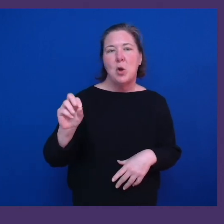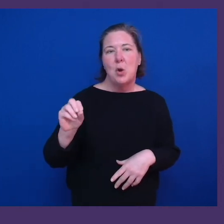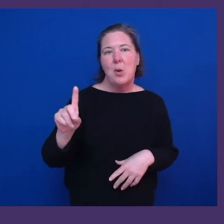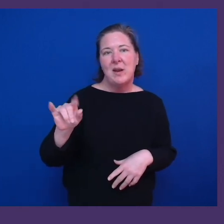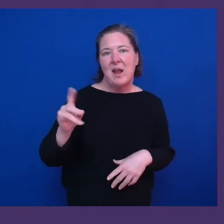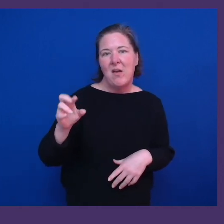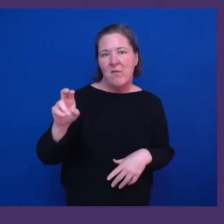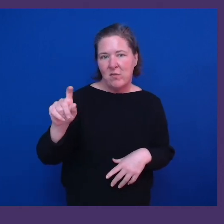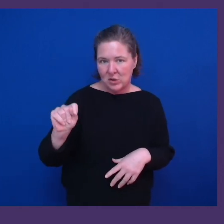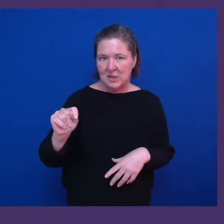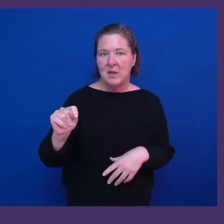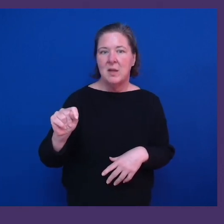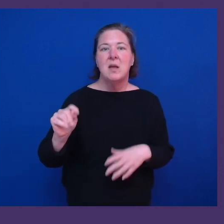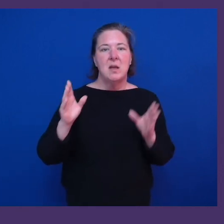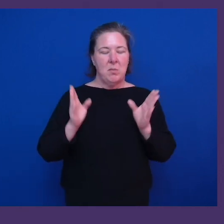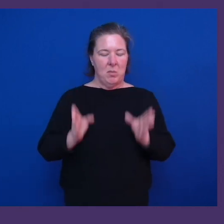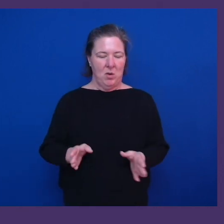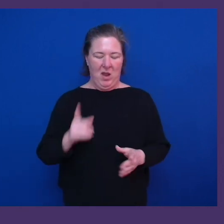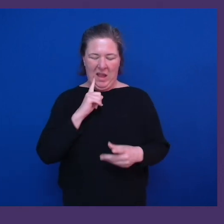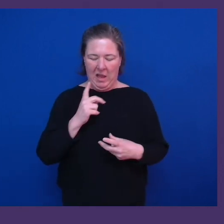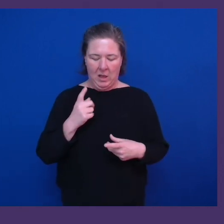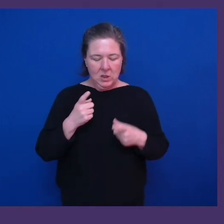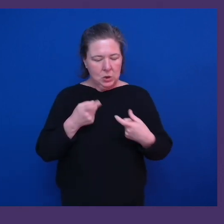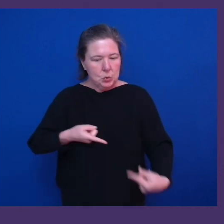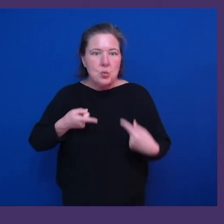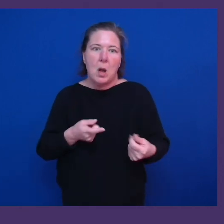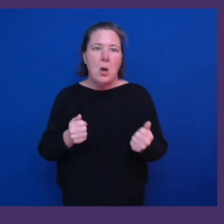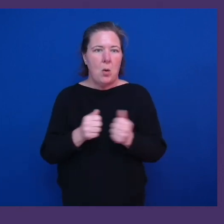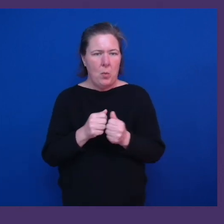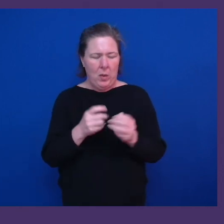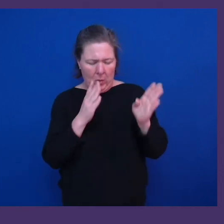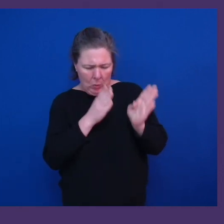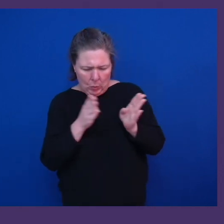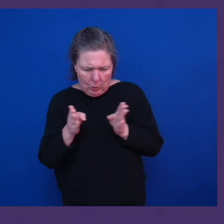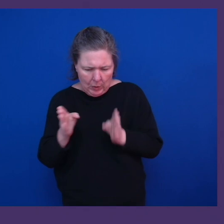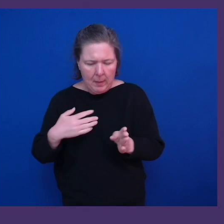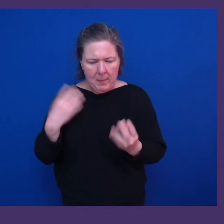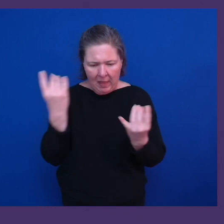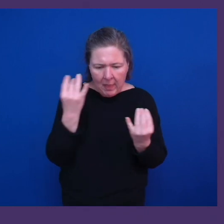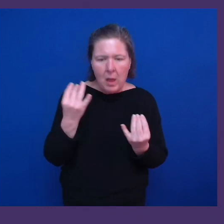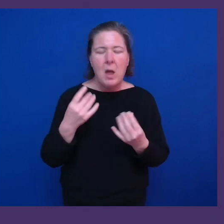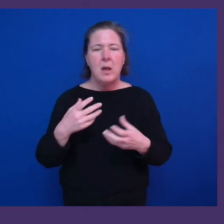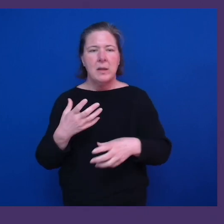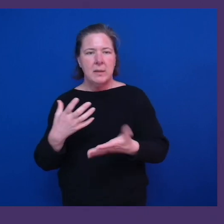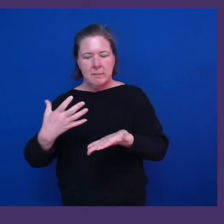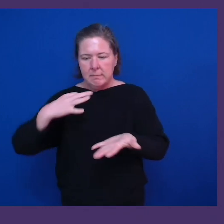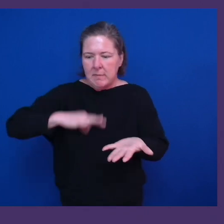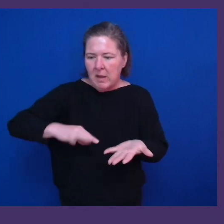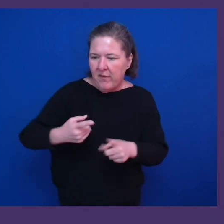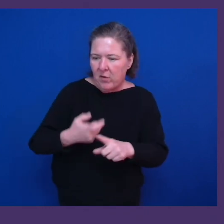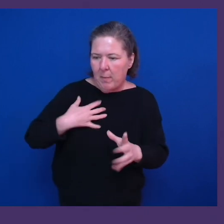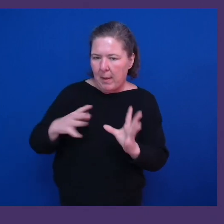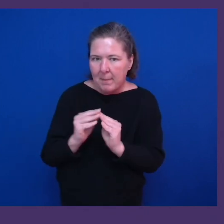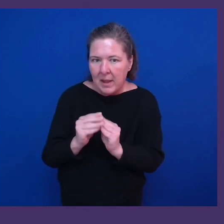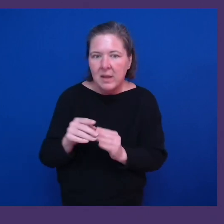out of my meetings, especially with my one-on-ones with my manager. And so, here I'm asking our mentor assistant, the full name is Mentor Centaur.